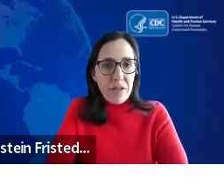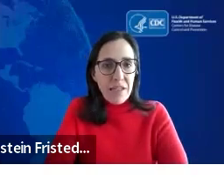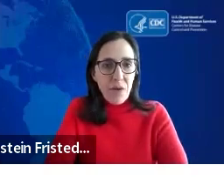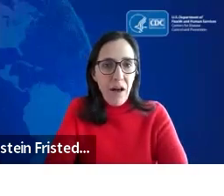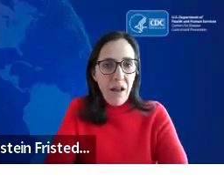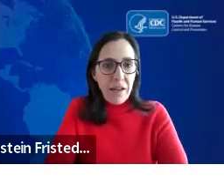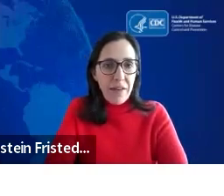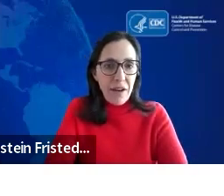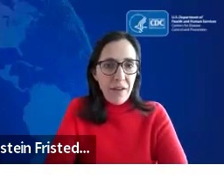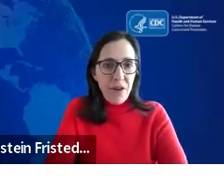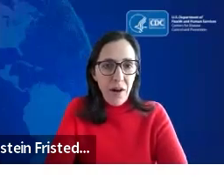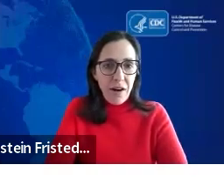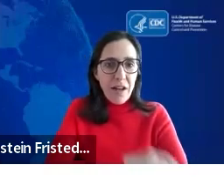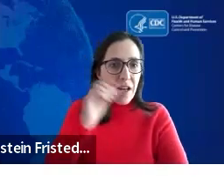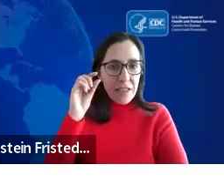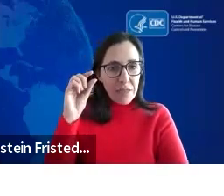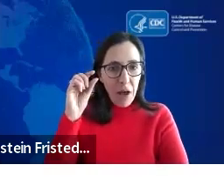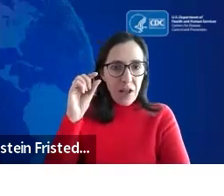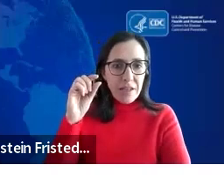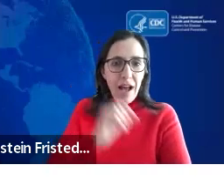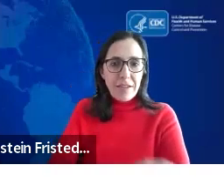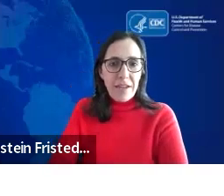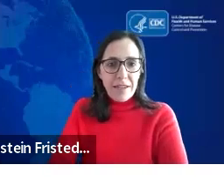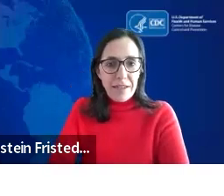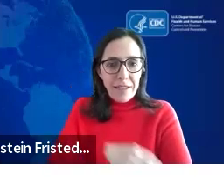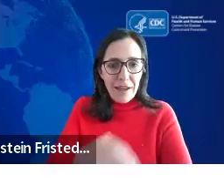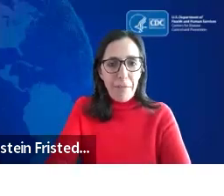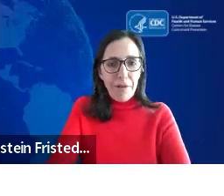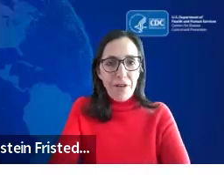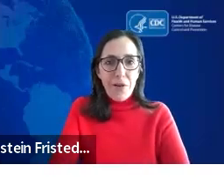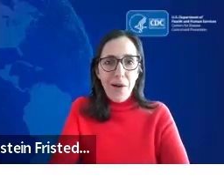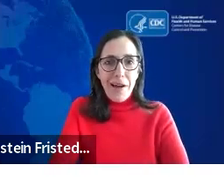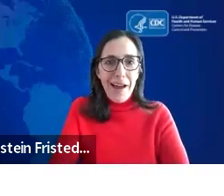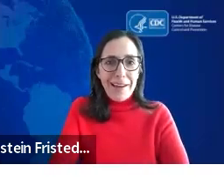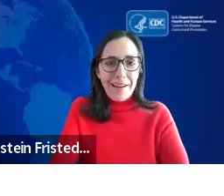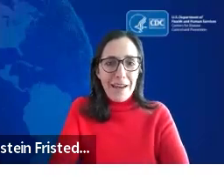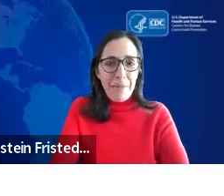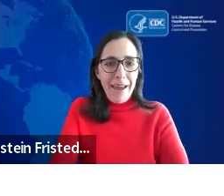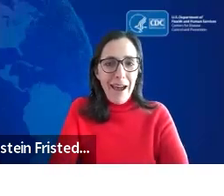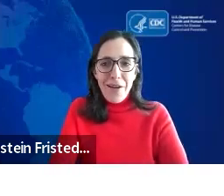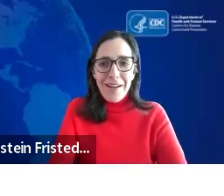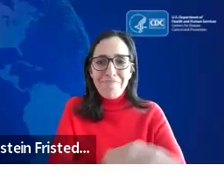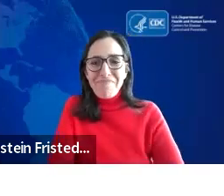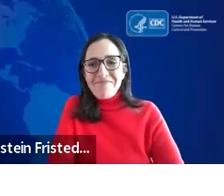Good to see you all, even if you are small dots in a distance, a couple of you I can make out.